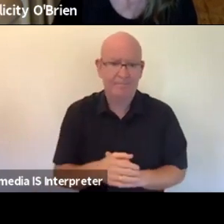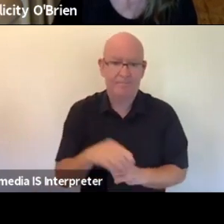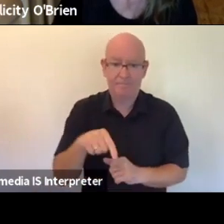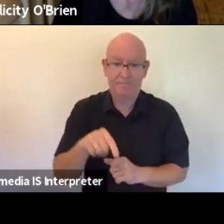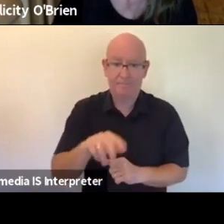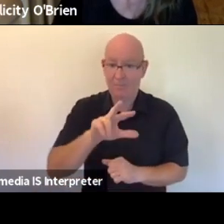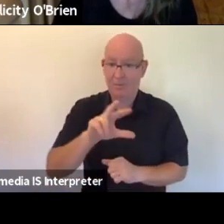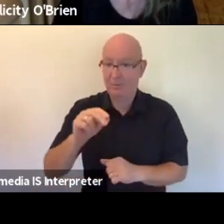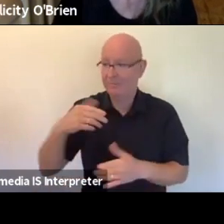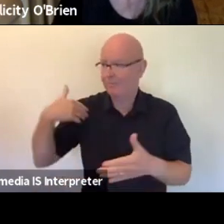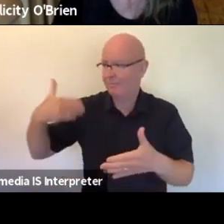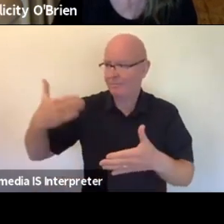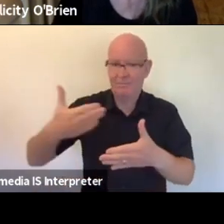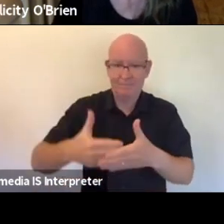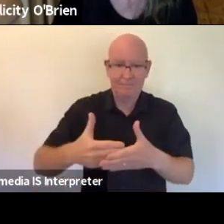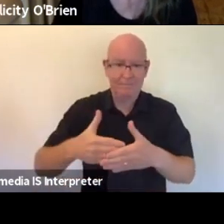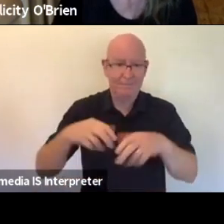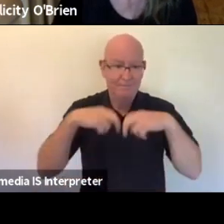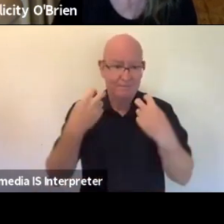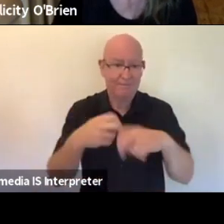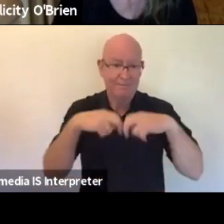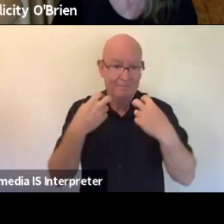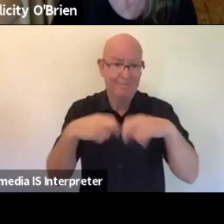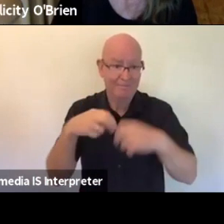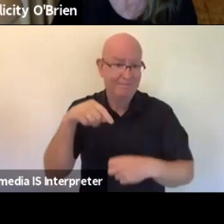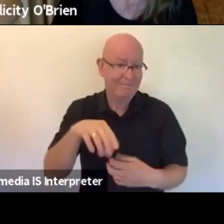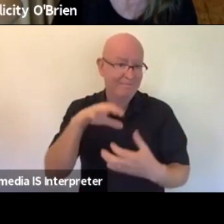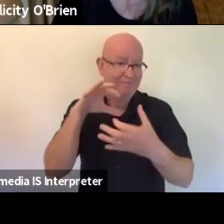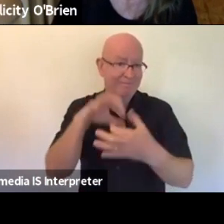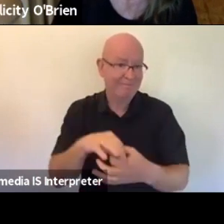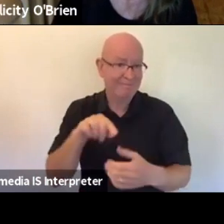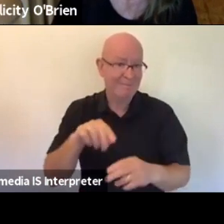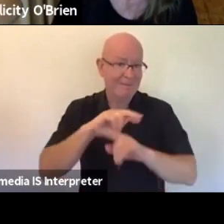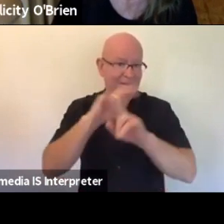This series had been a collaboration of the afore-mentioned partners. The socialprotection.org platform